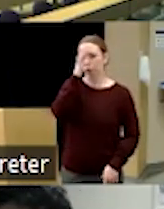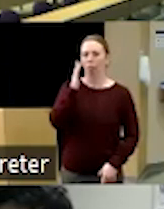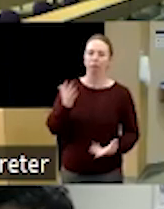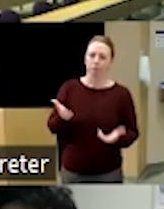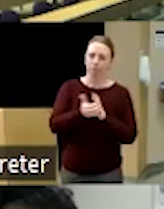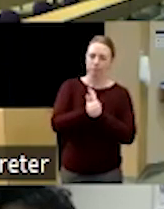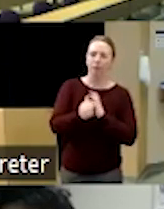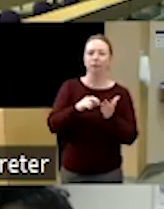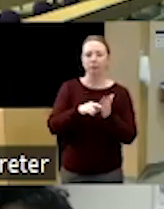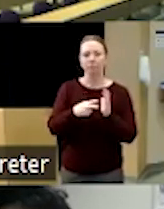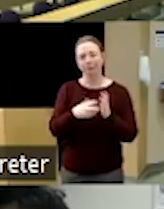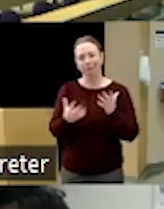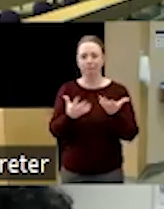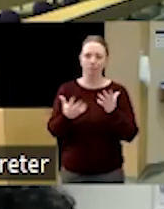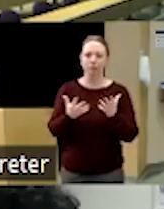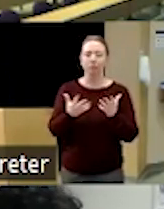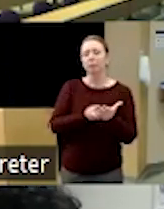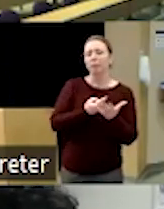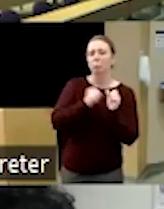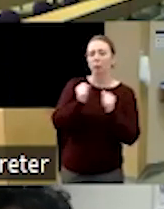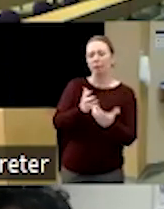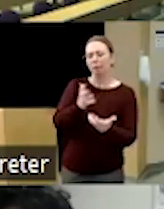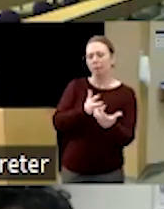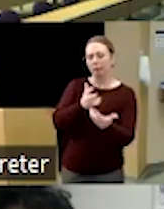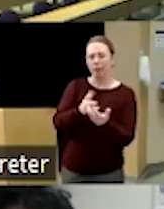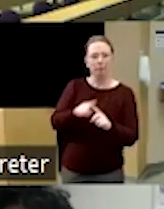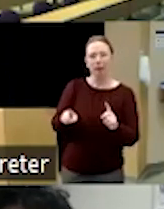um but sometimes we think it might not be the best therapy there by better ones